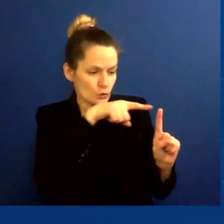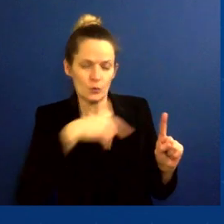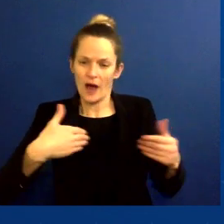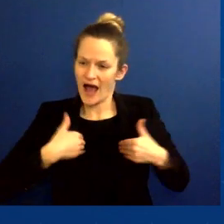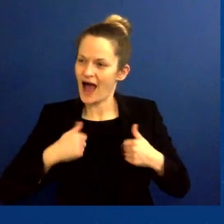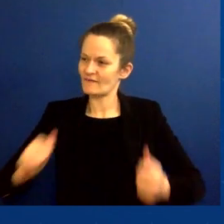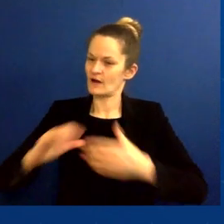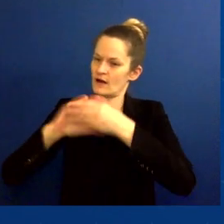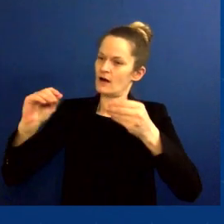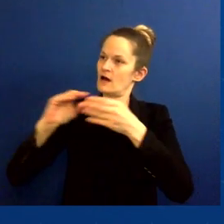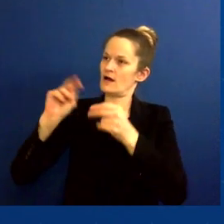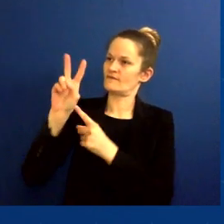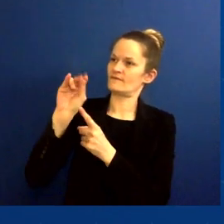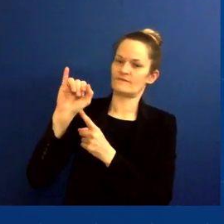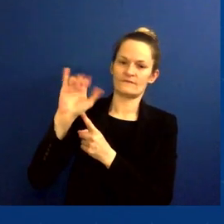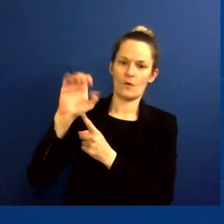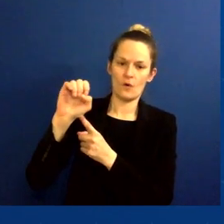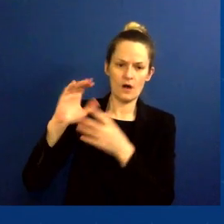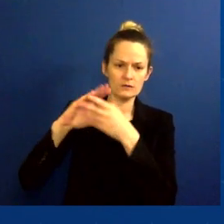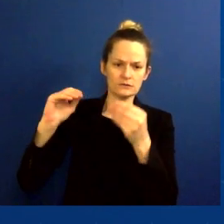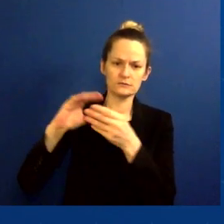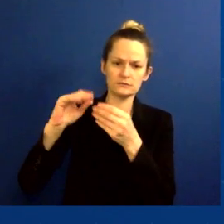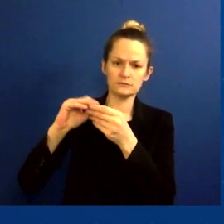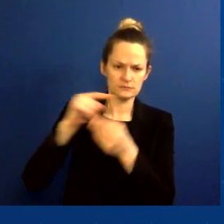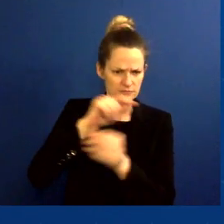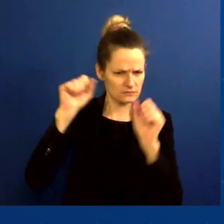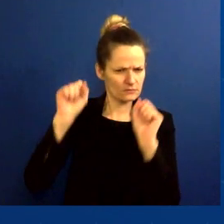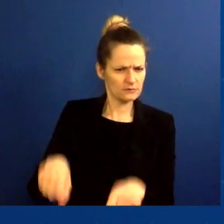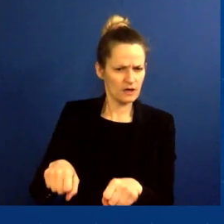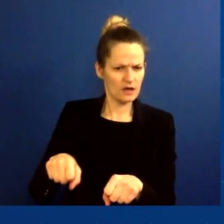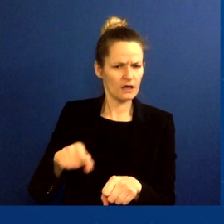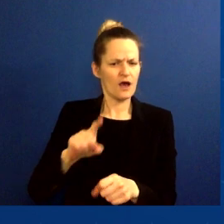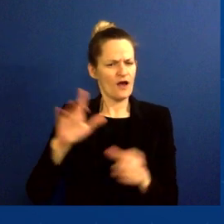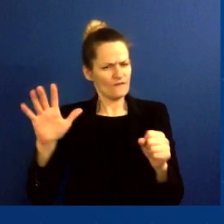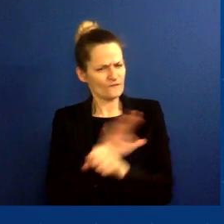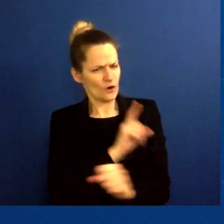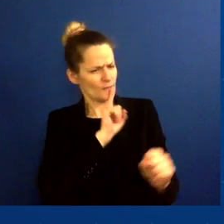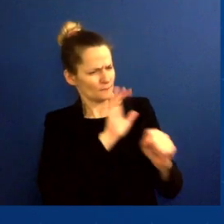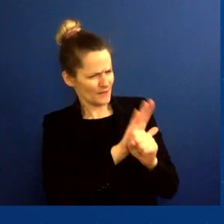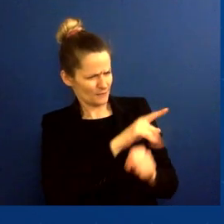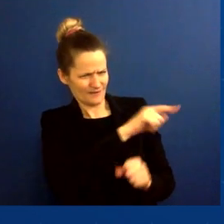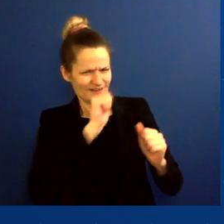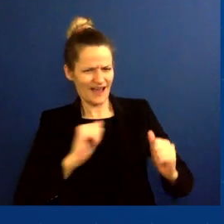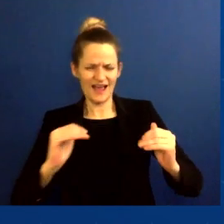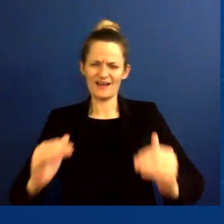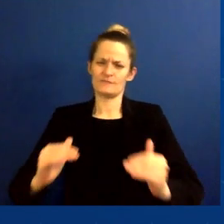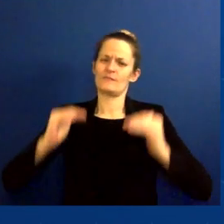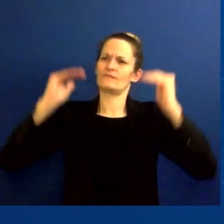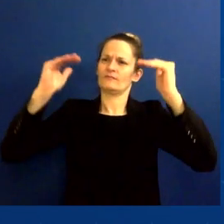And it's going to raise the bar on quality for some of the most vital projects we're going to be building.